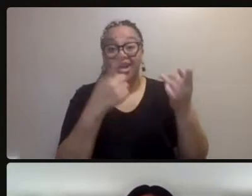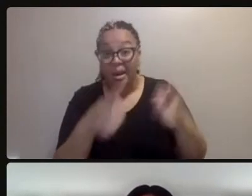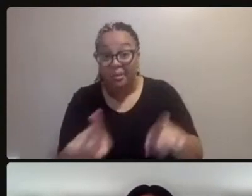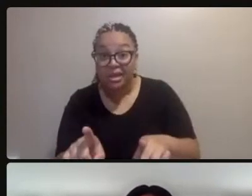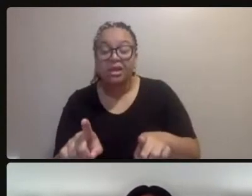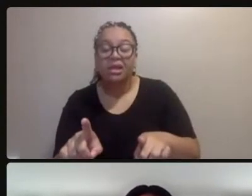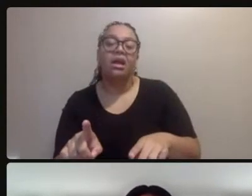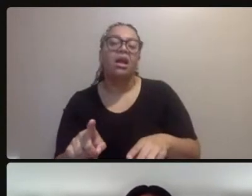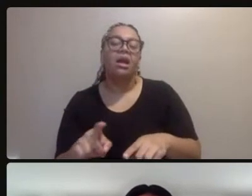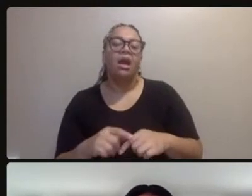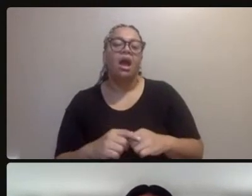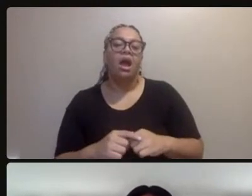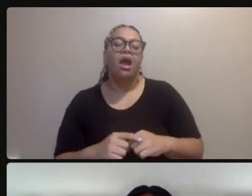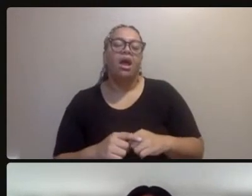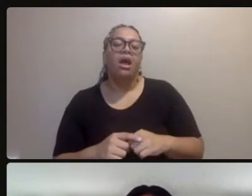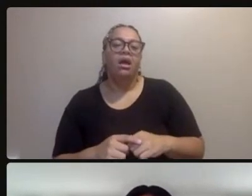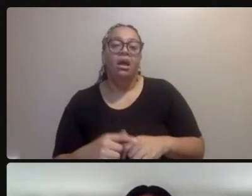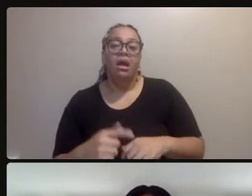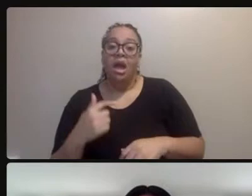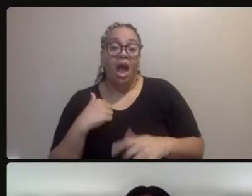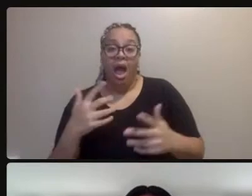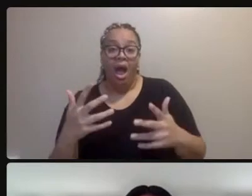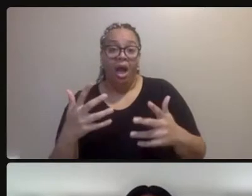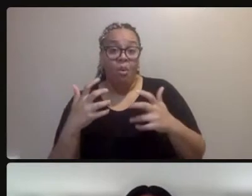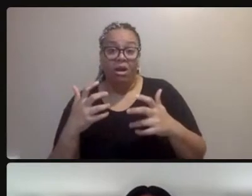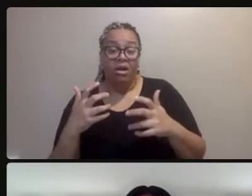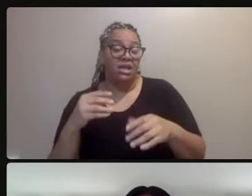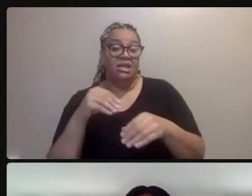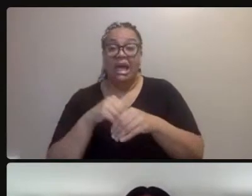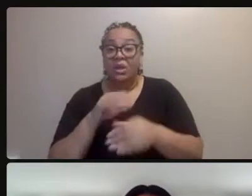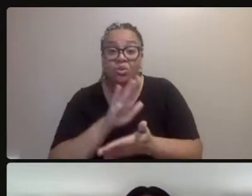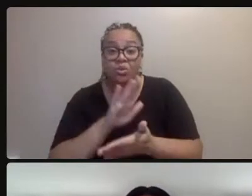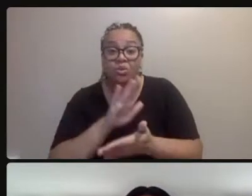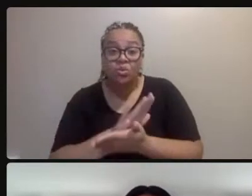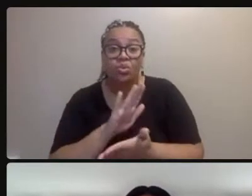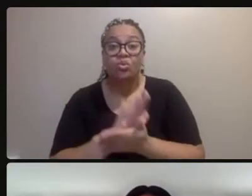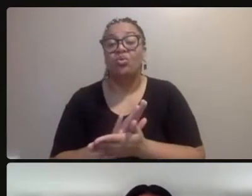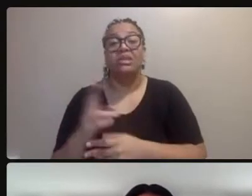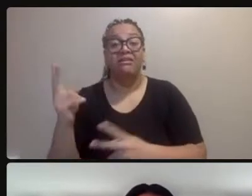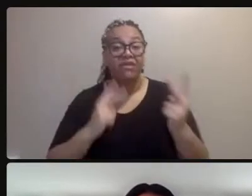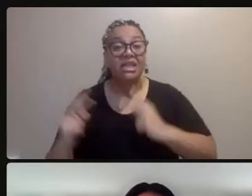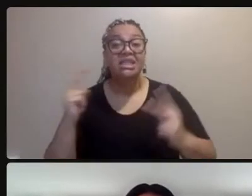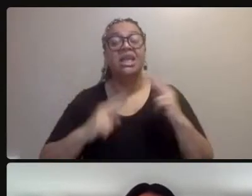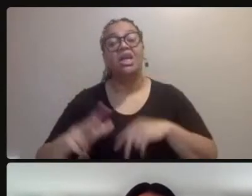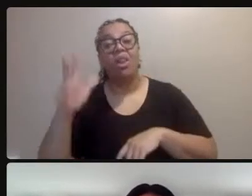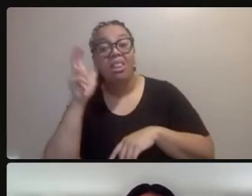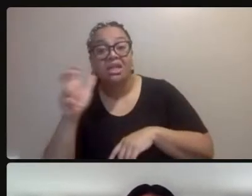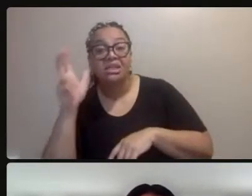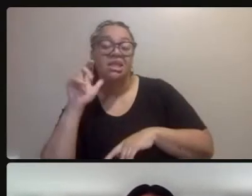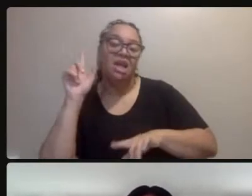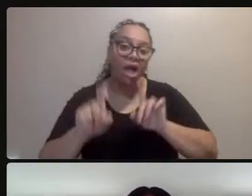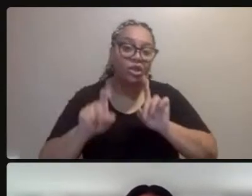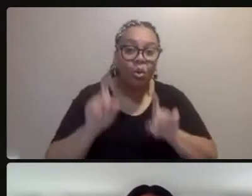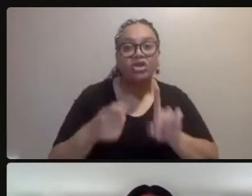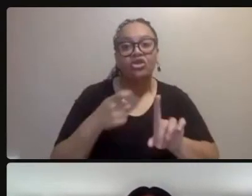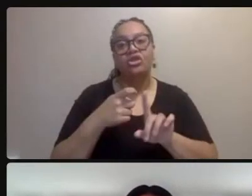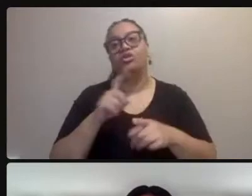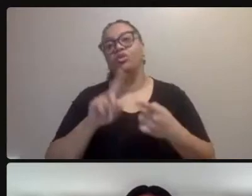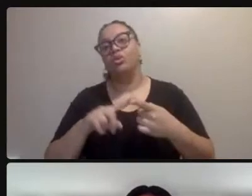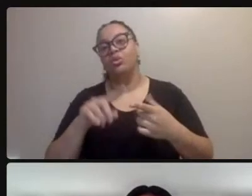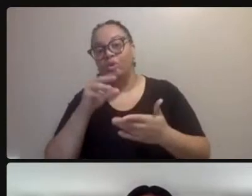THINGS ARE HAPPENING AND ONLY